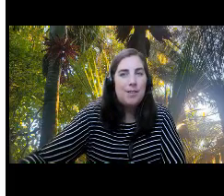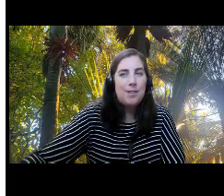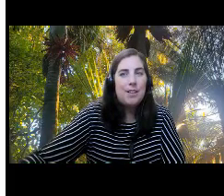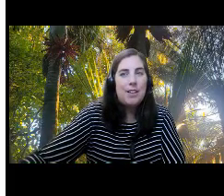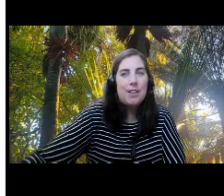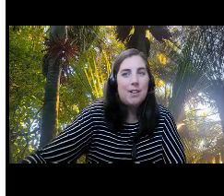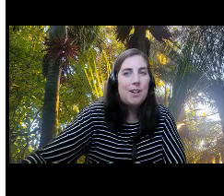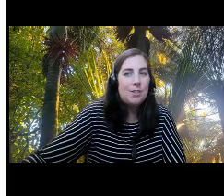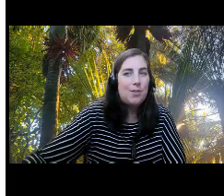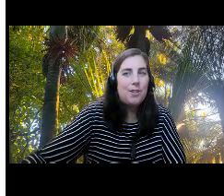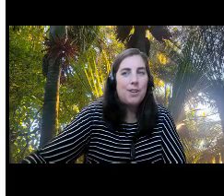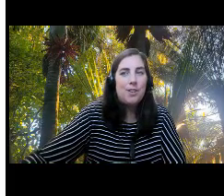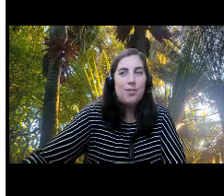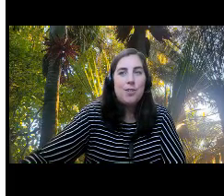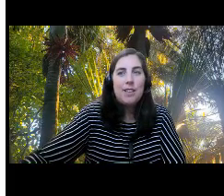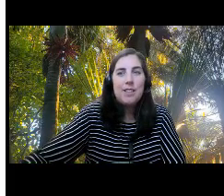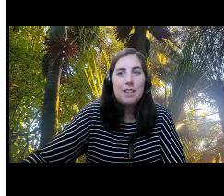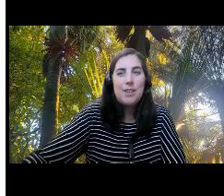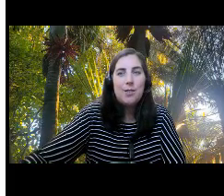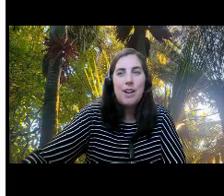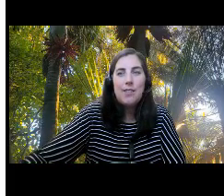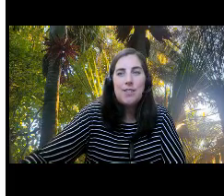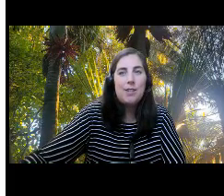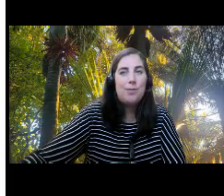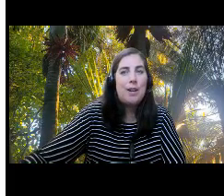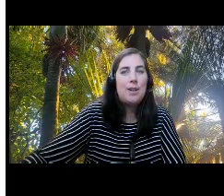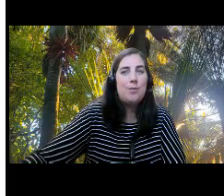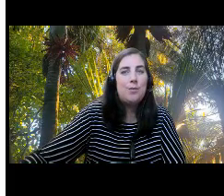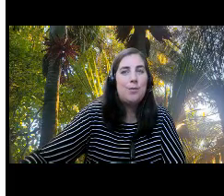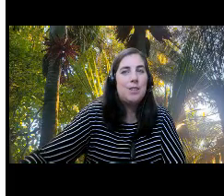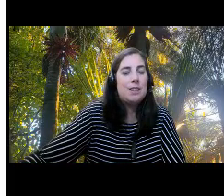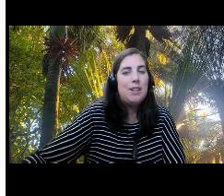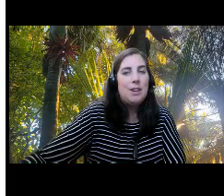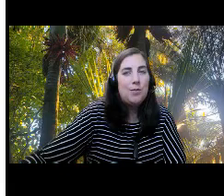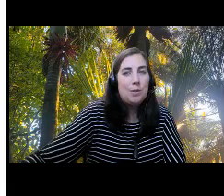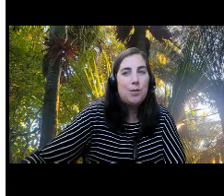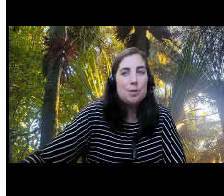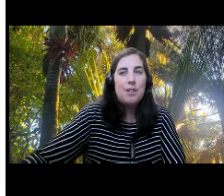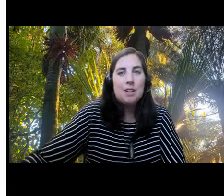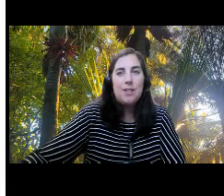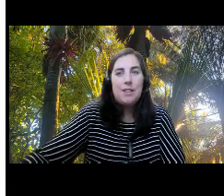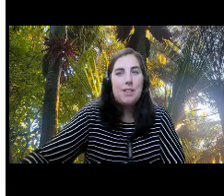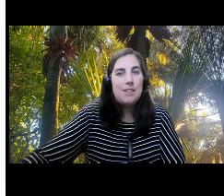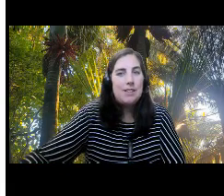factoring in hydro neutrality or harvesting rainwater for urban areas?